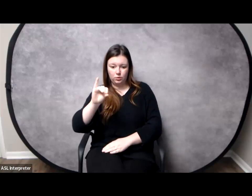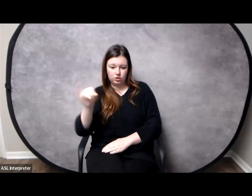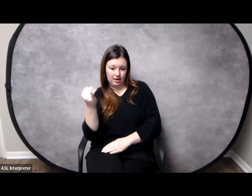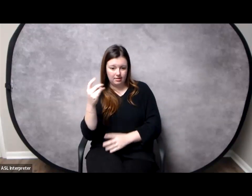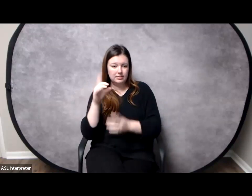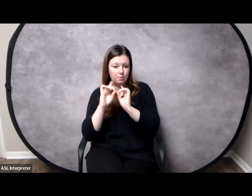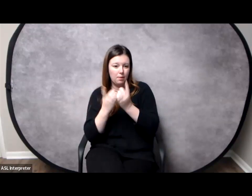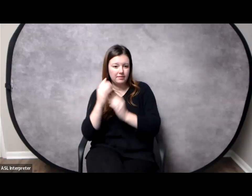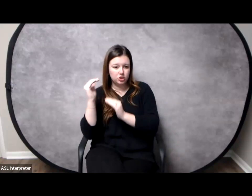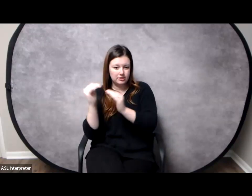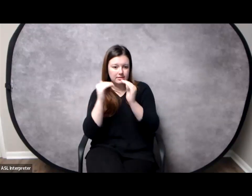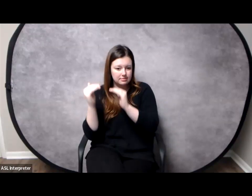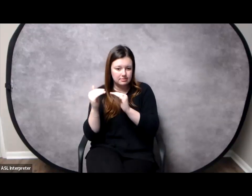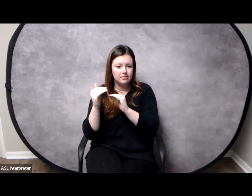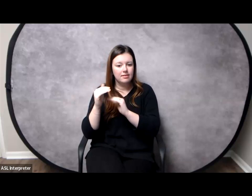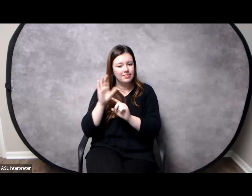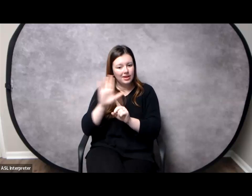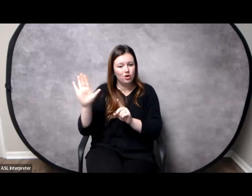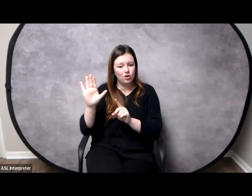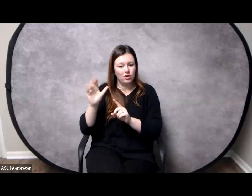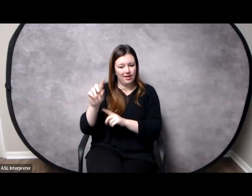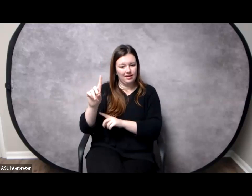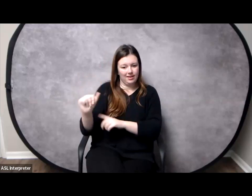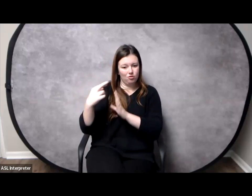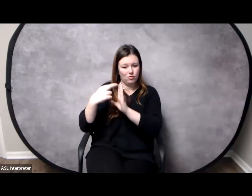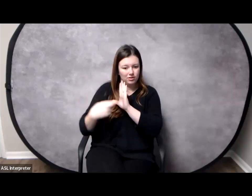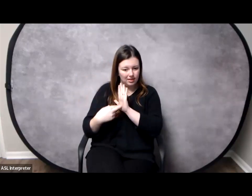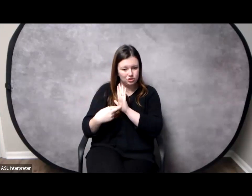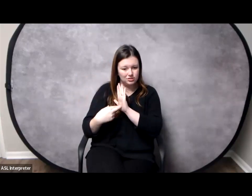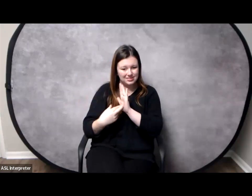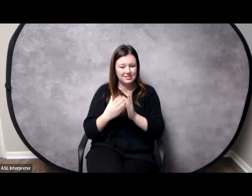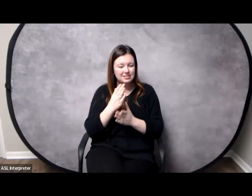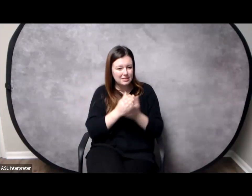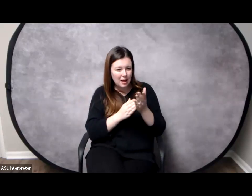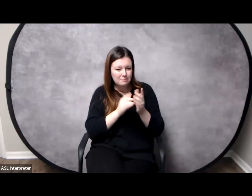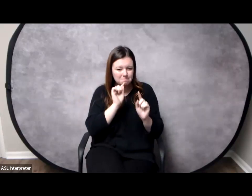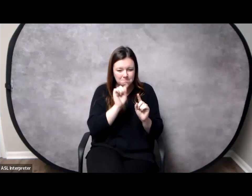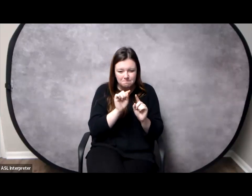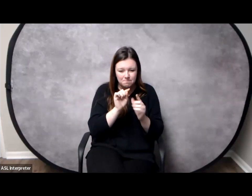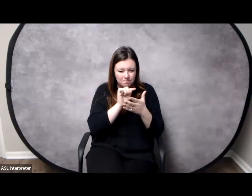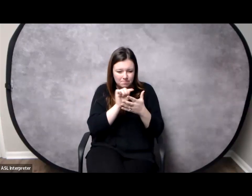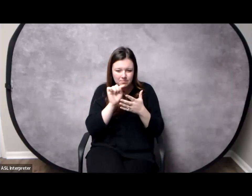regulations, that there are some places where we think the specificity of the HHS activities